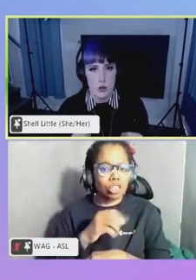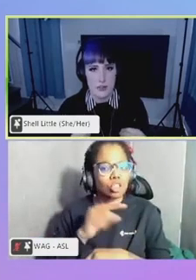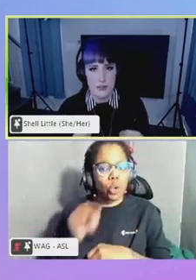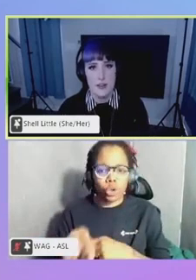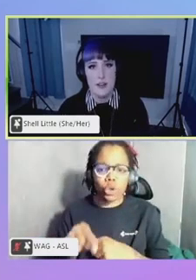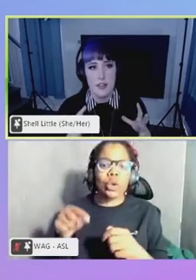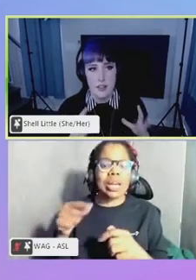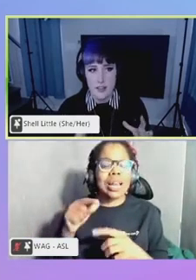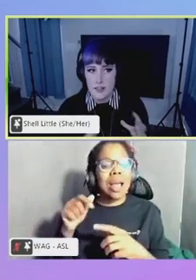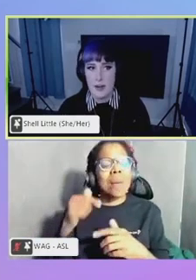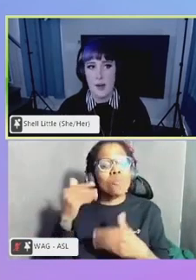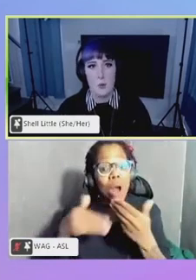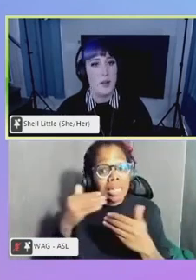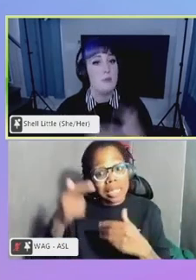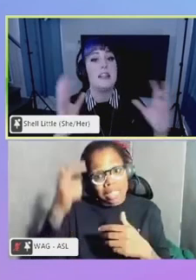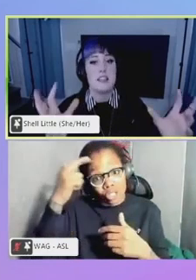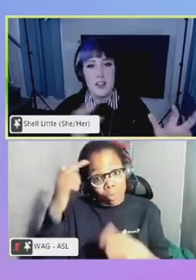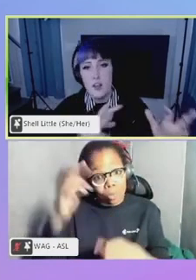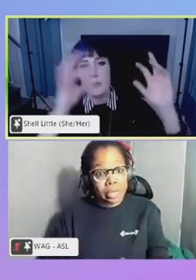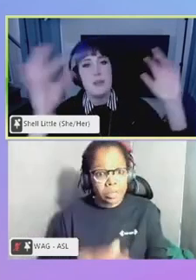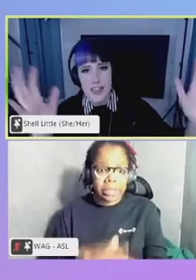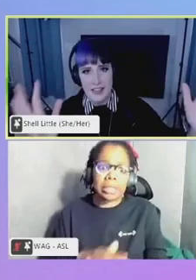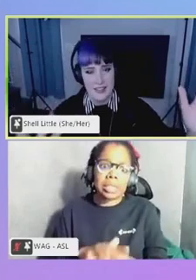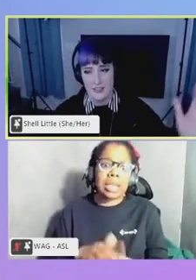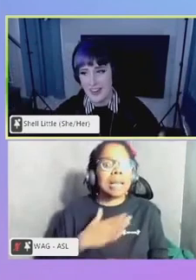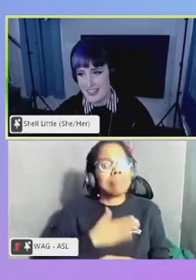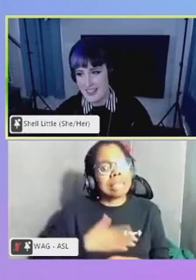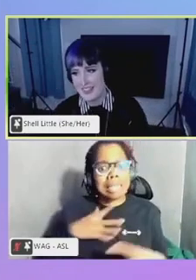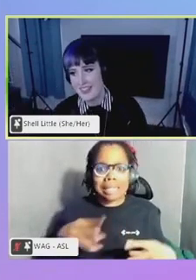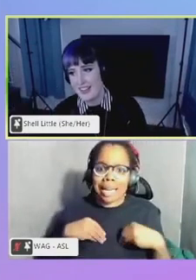Getting outside. Do it. But you know your limitations but you know your access. Find a way to get